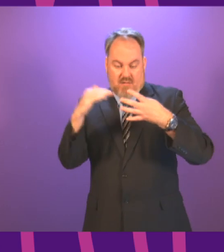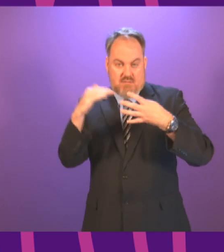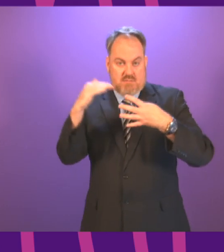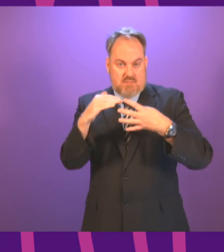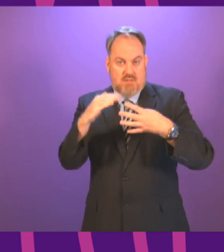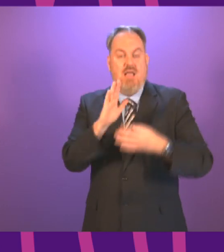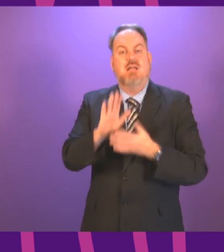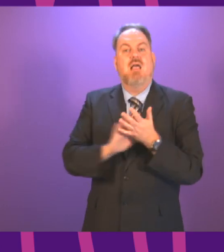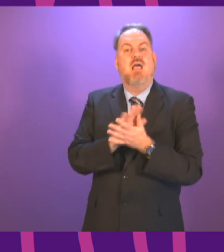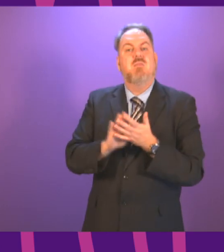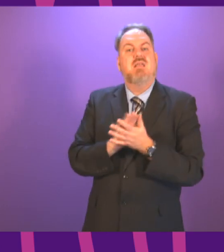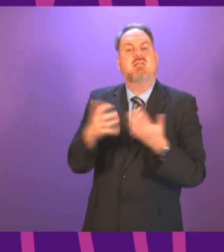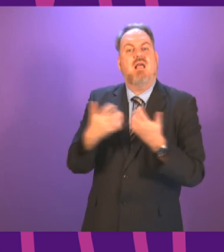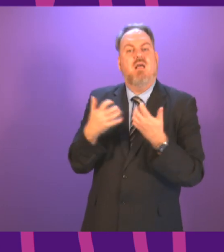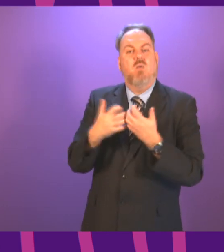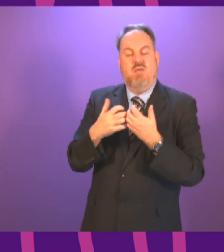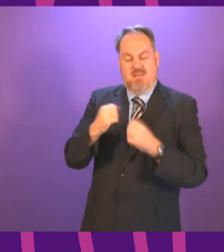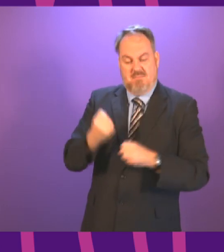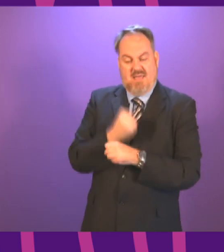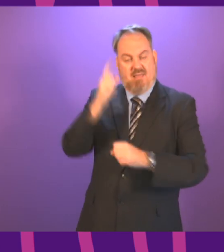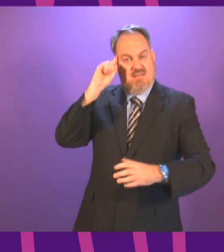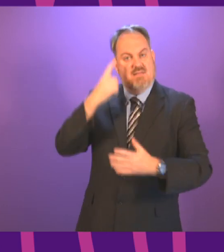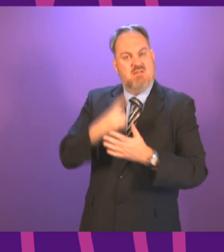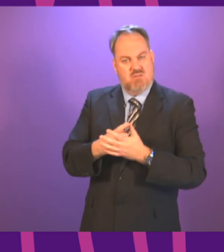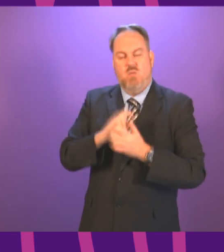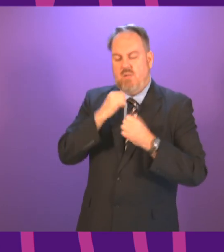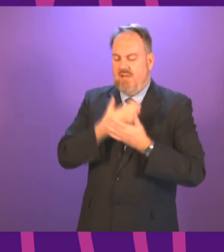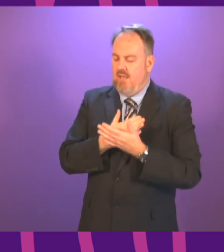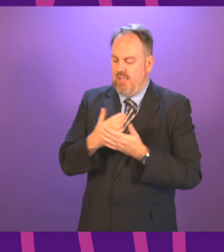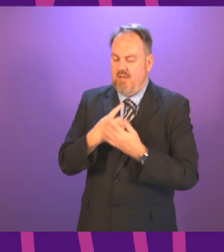including the indicators that are used to inform those decisions. The framework also